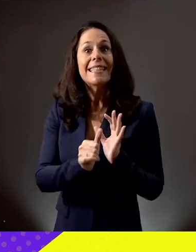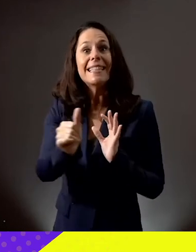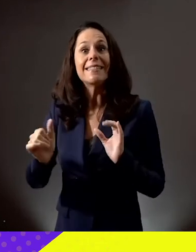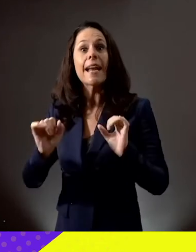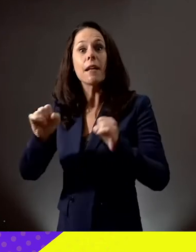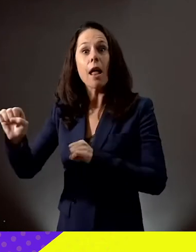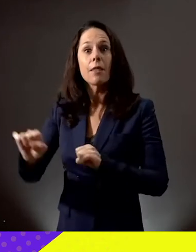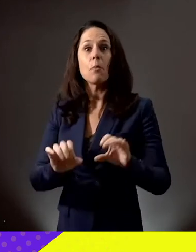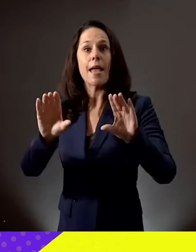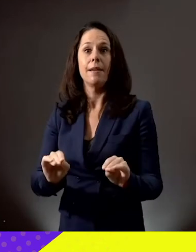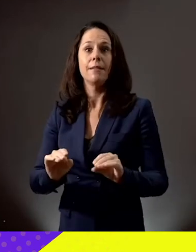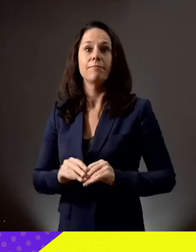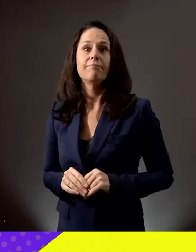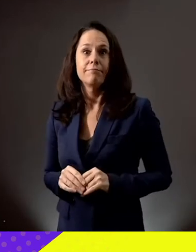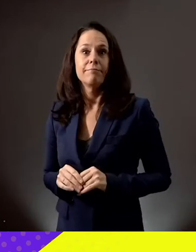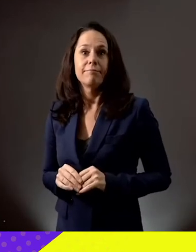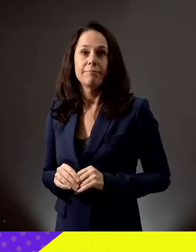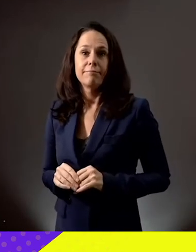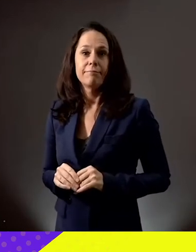which, in many instances, is still not the case.